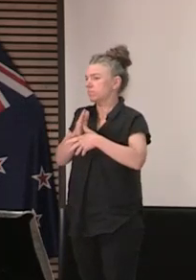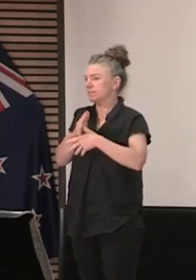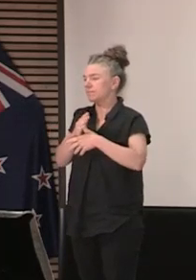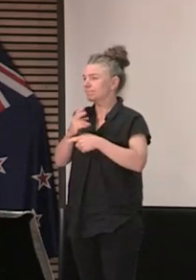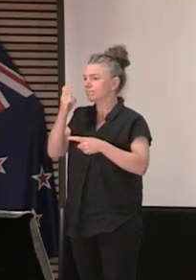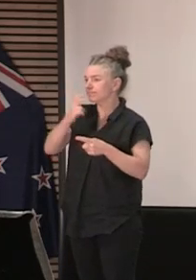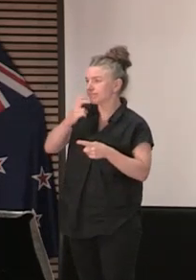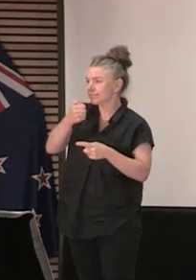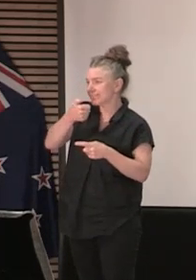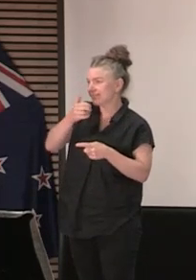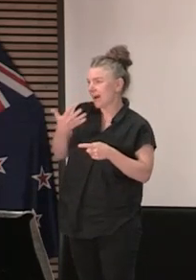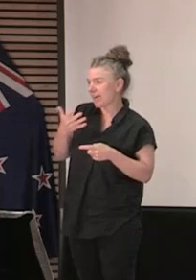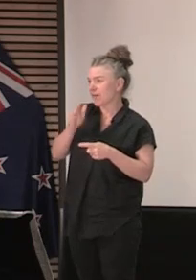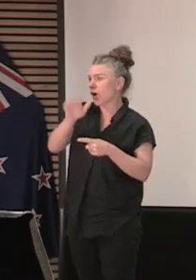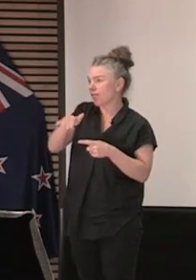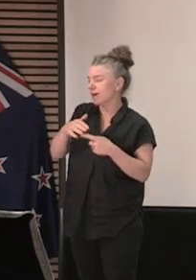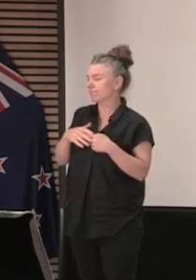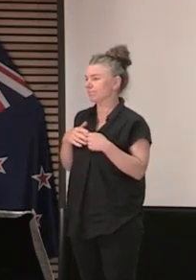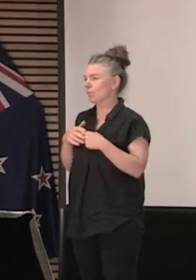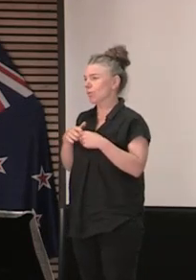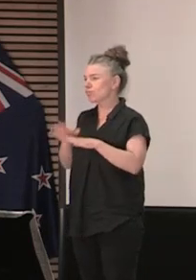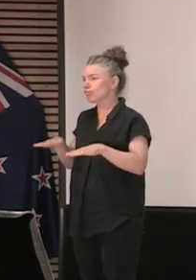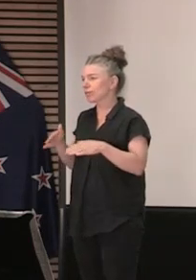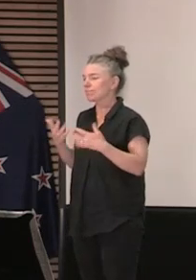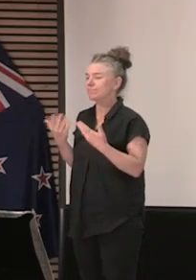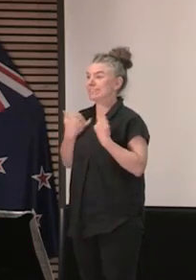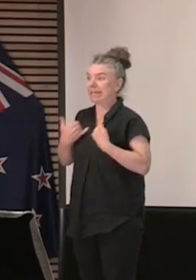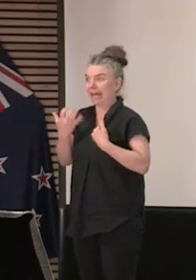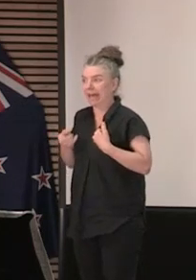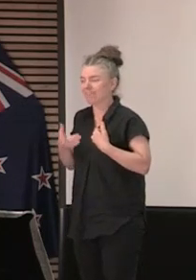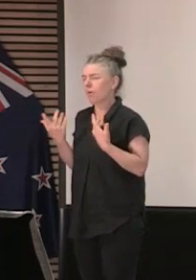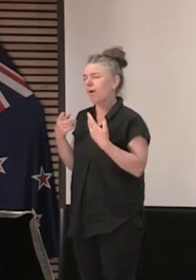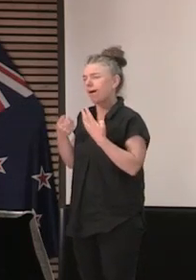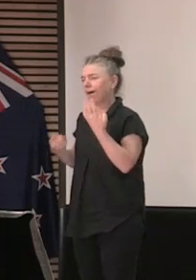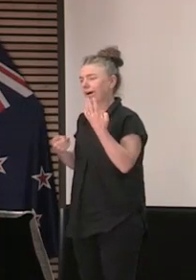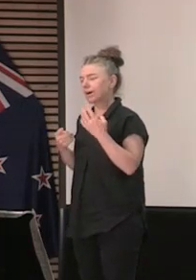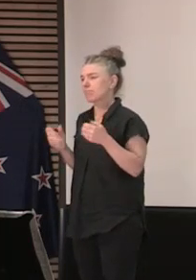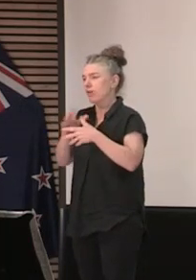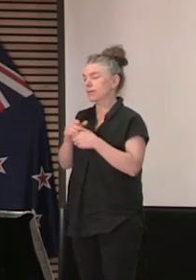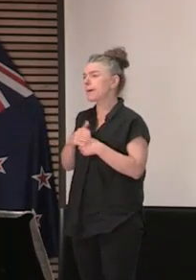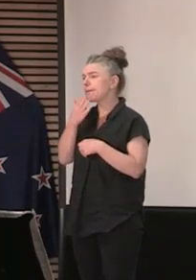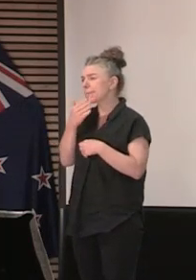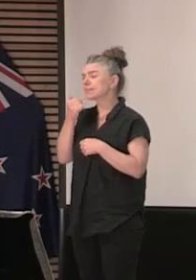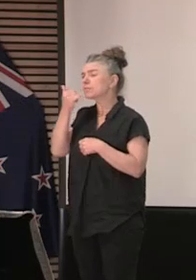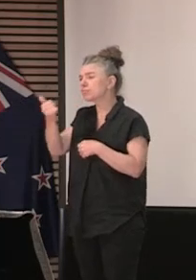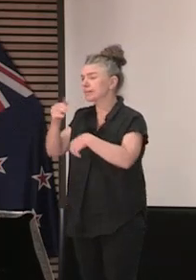. people to call their GP or. their pharmacy and make a time. . to go in and be vaccinated.